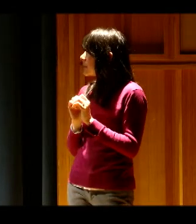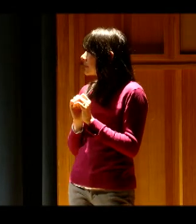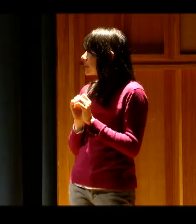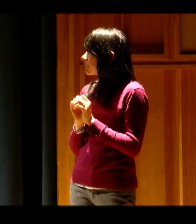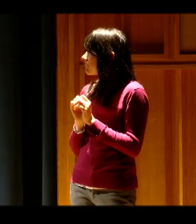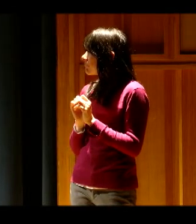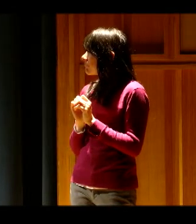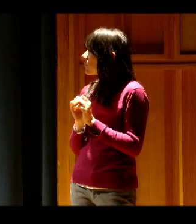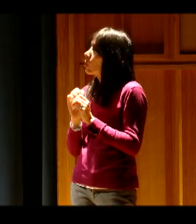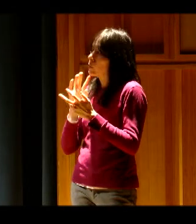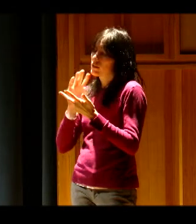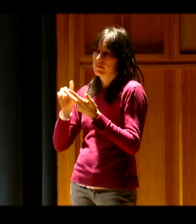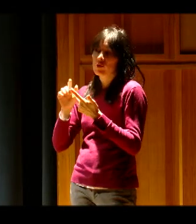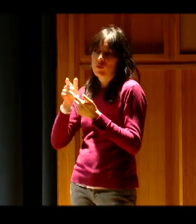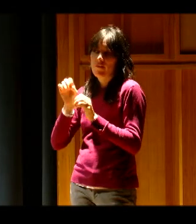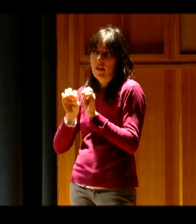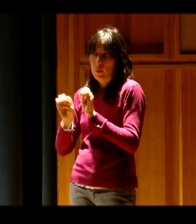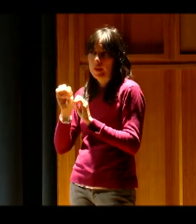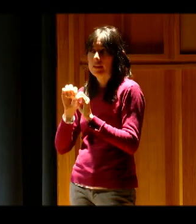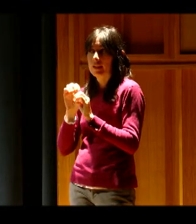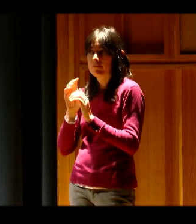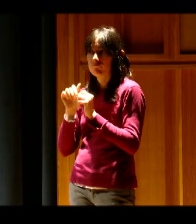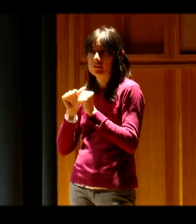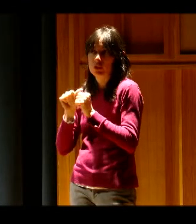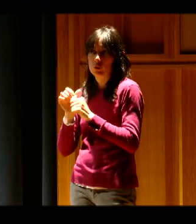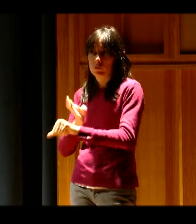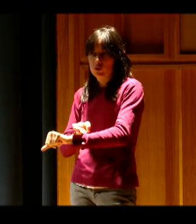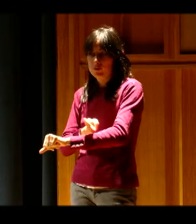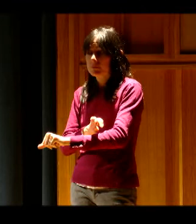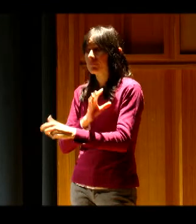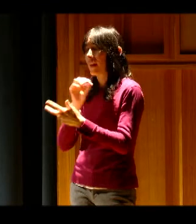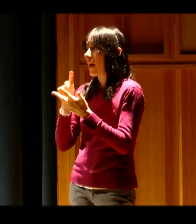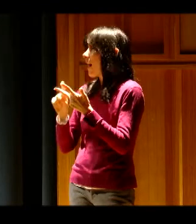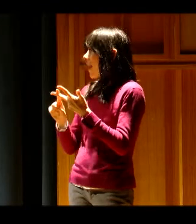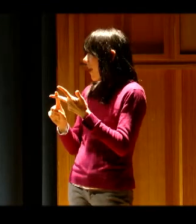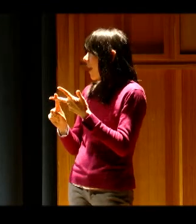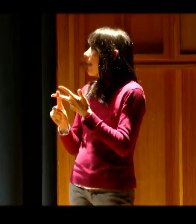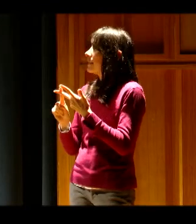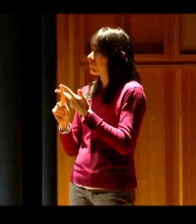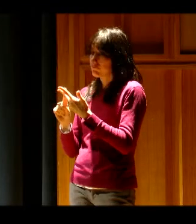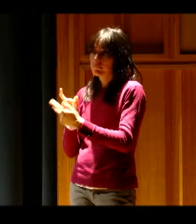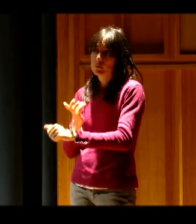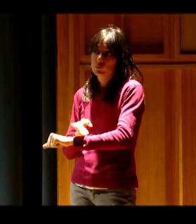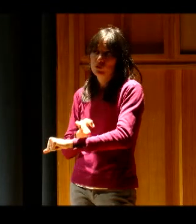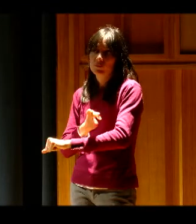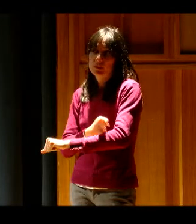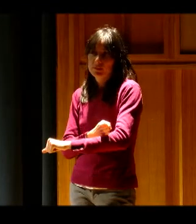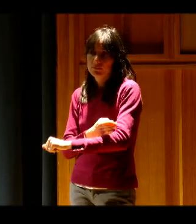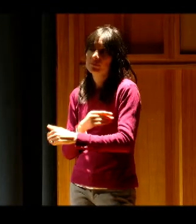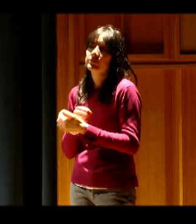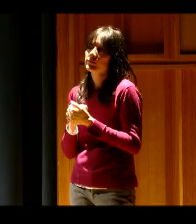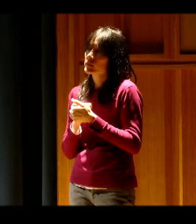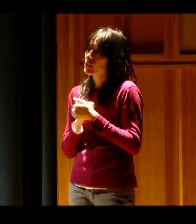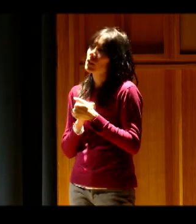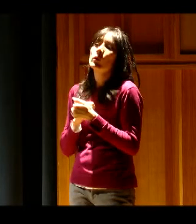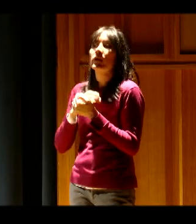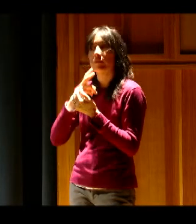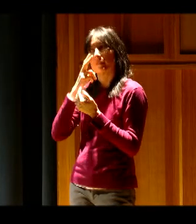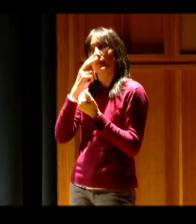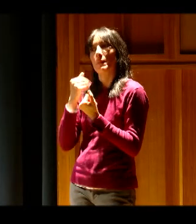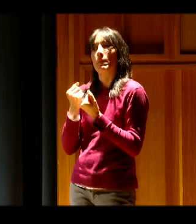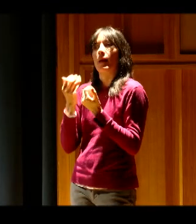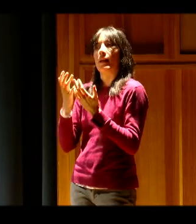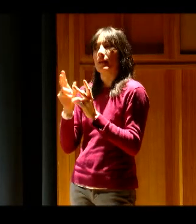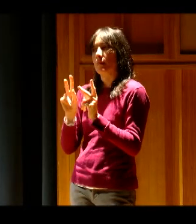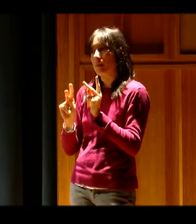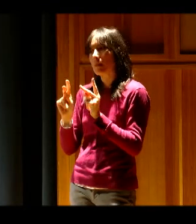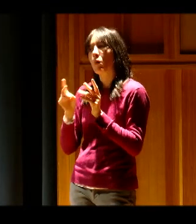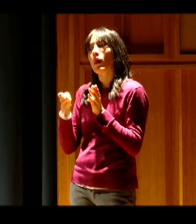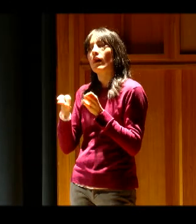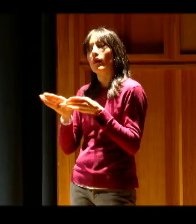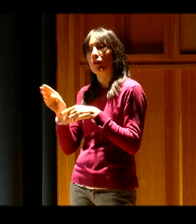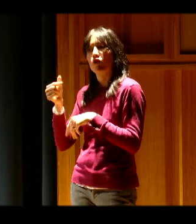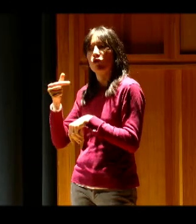And finally, improvement and we've seen a surge of people using green energy, renewable energy. What does that look like?